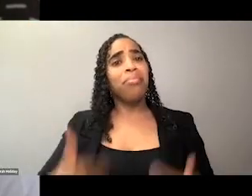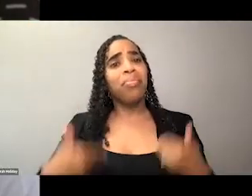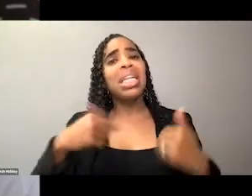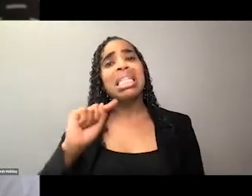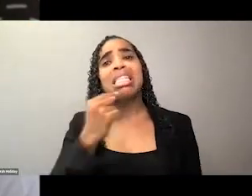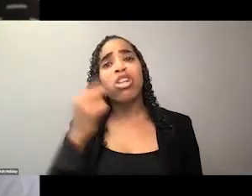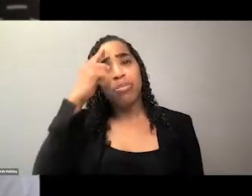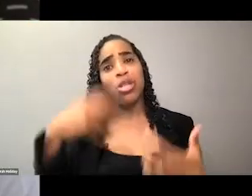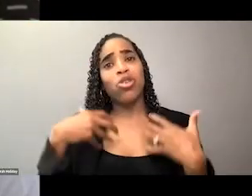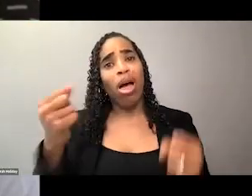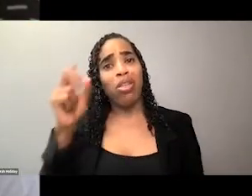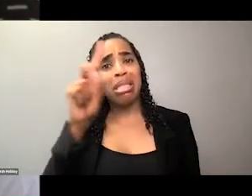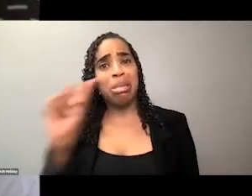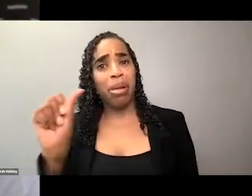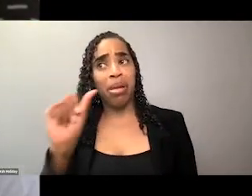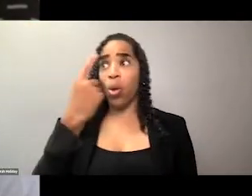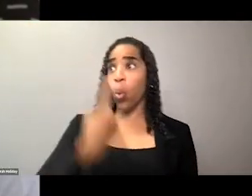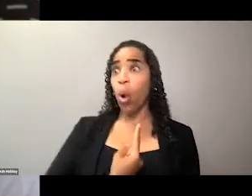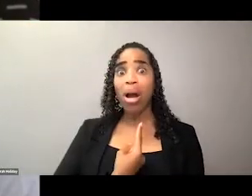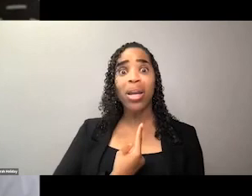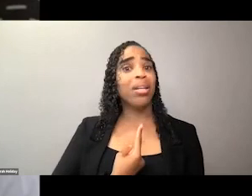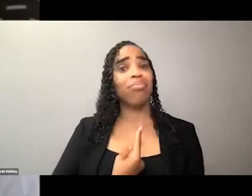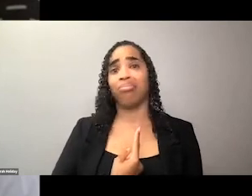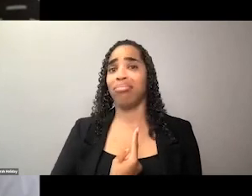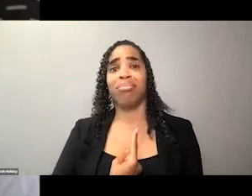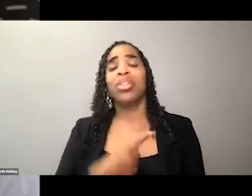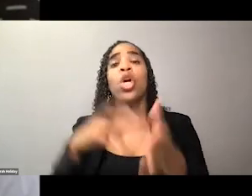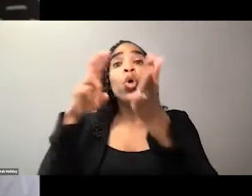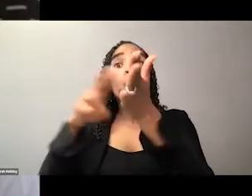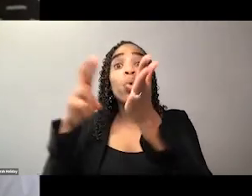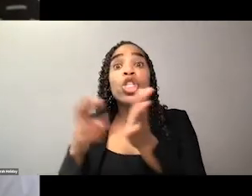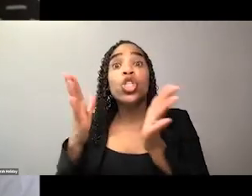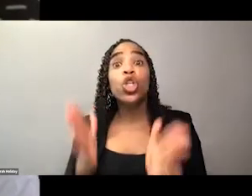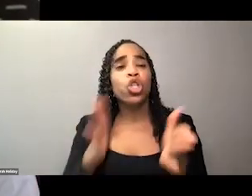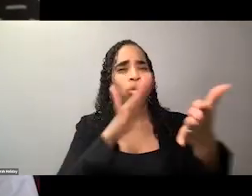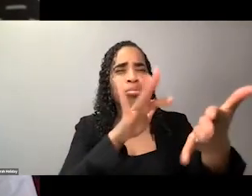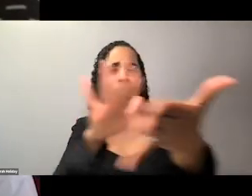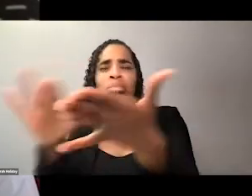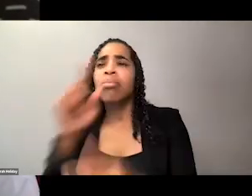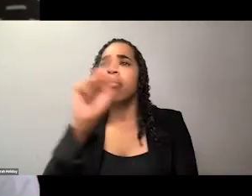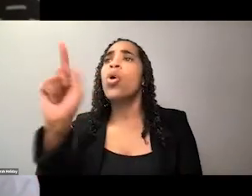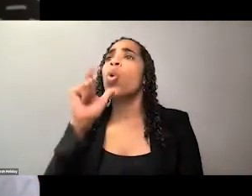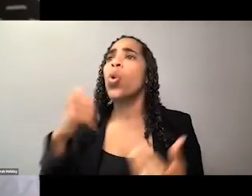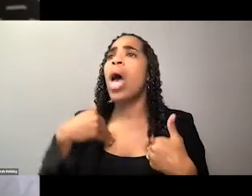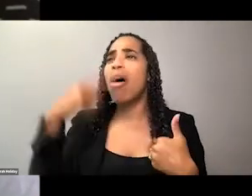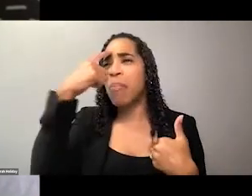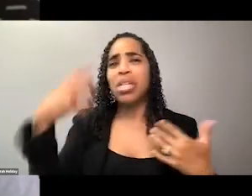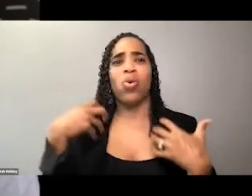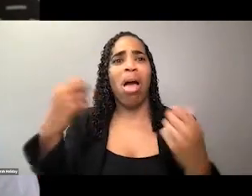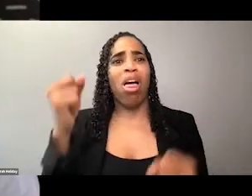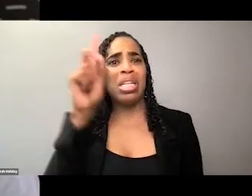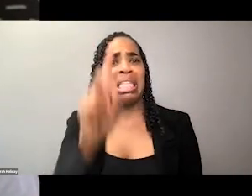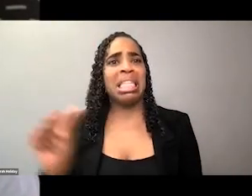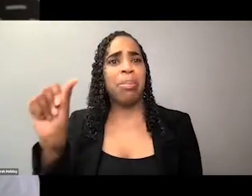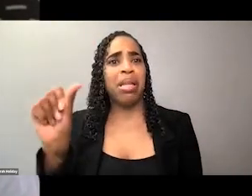My experience is not unique. Research shows that people with mental health disabilities are ten times